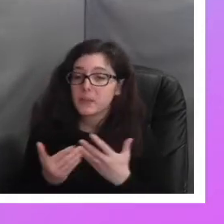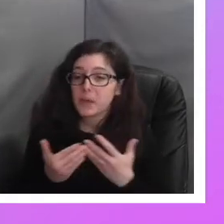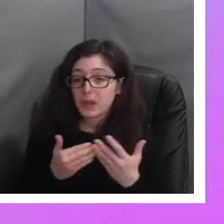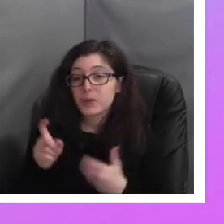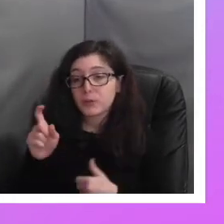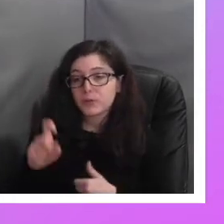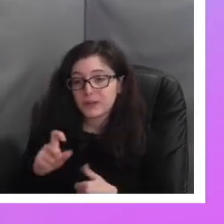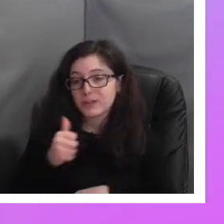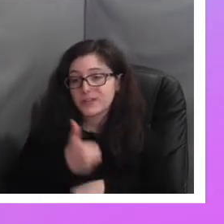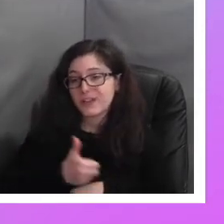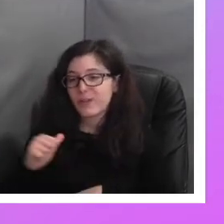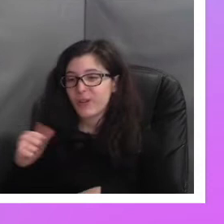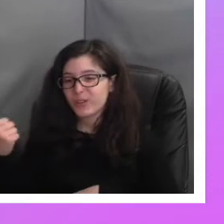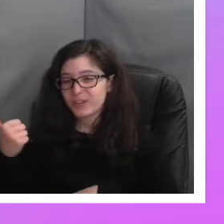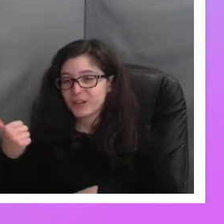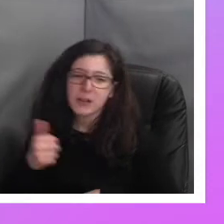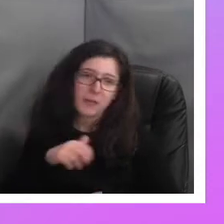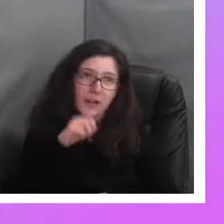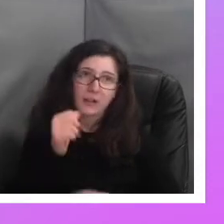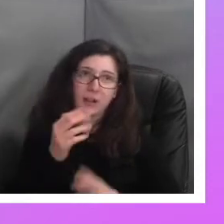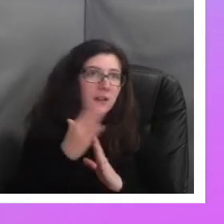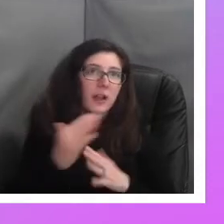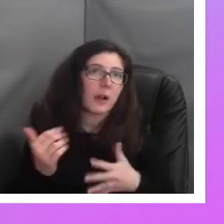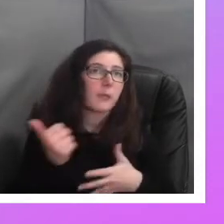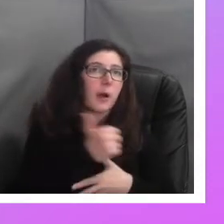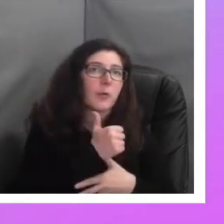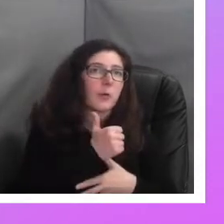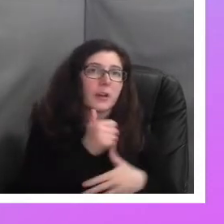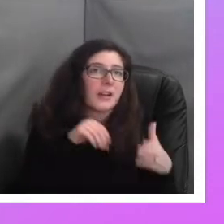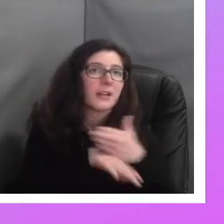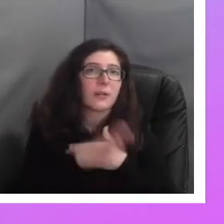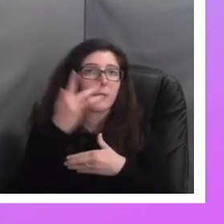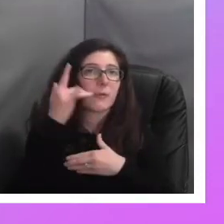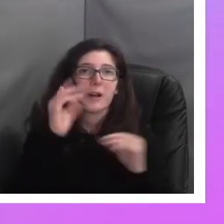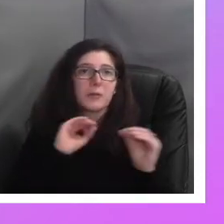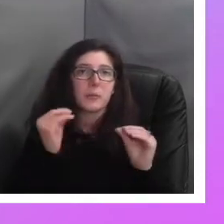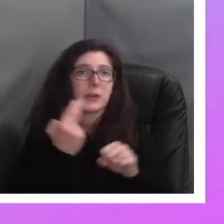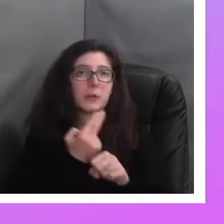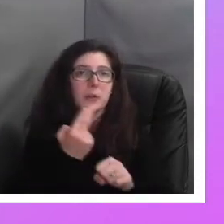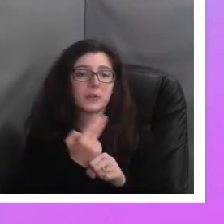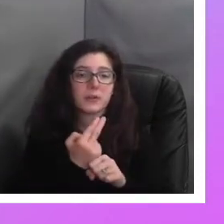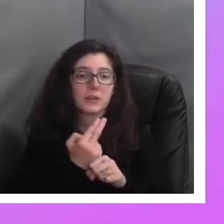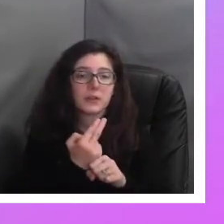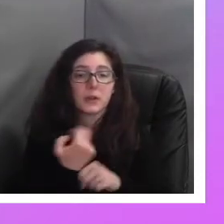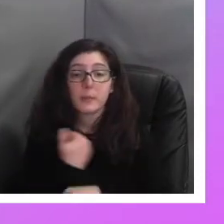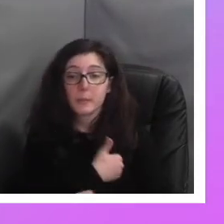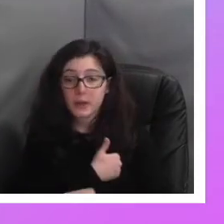Well, they're not a high priority for making accessible because nobody's going to use them, but we are working towards that,